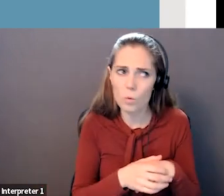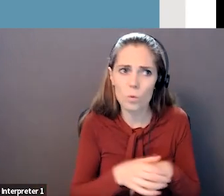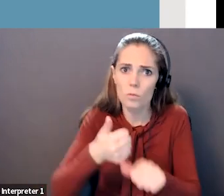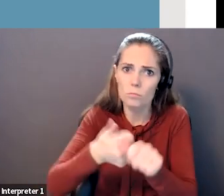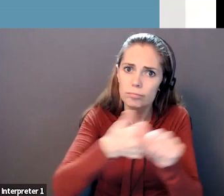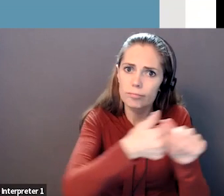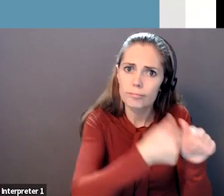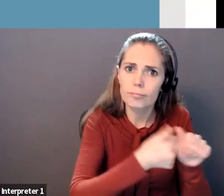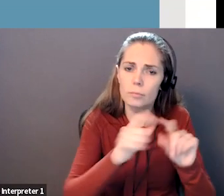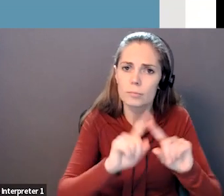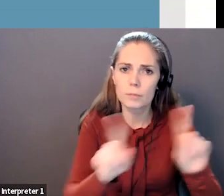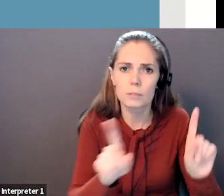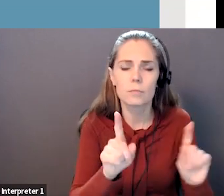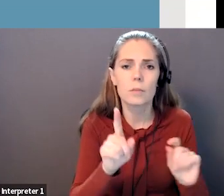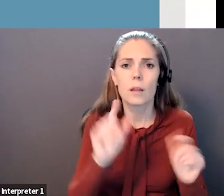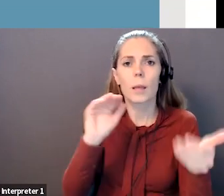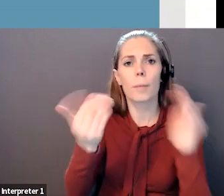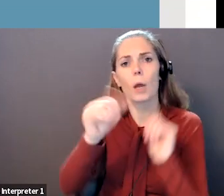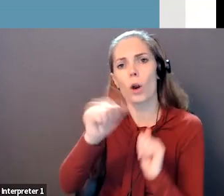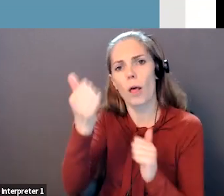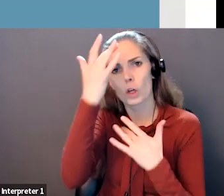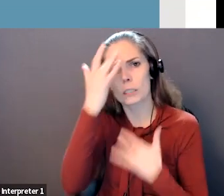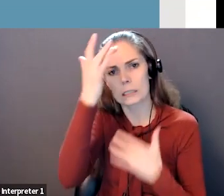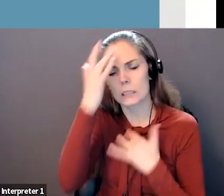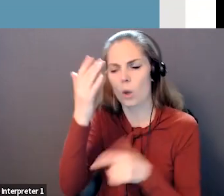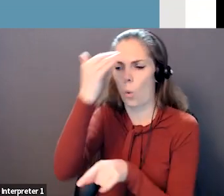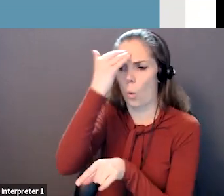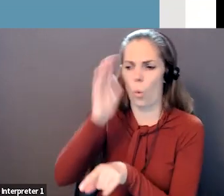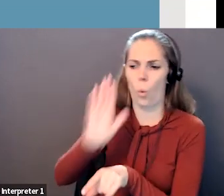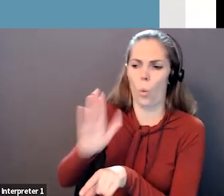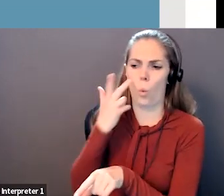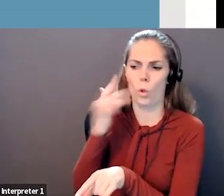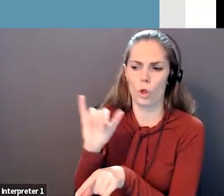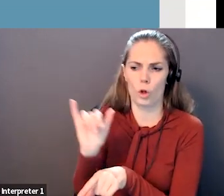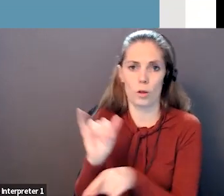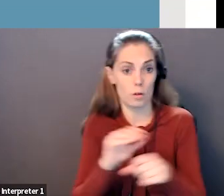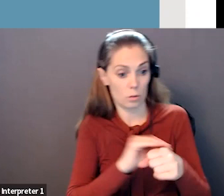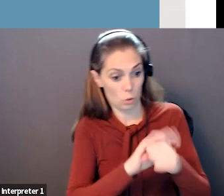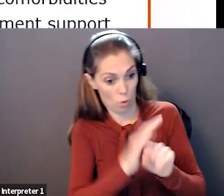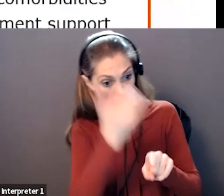be cognizant of Leaning into the to approach it on a case-by-case and the unique merits of